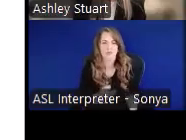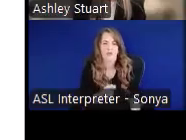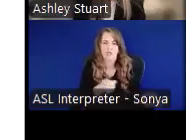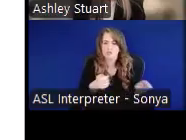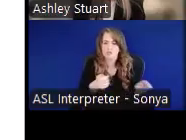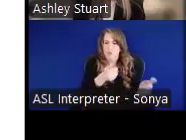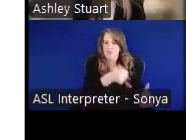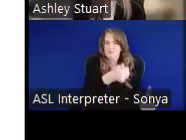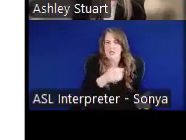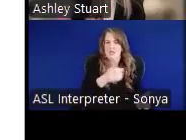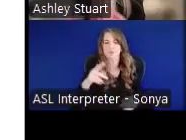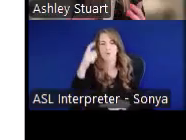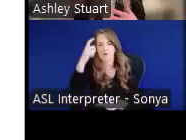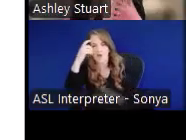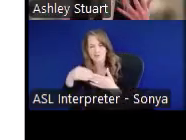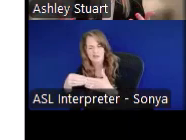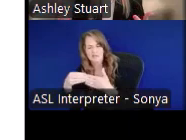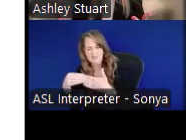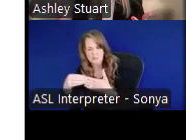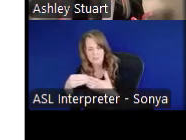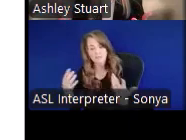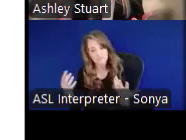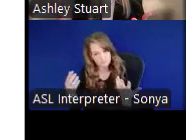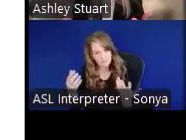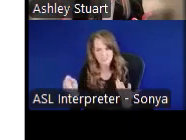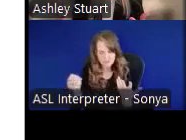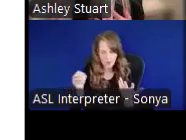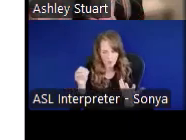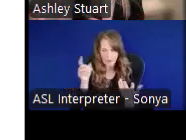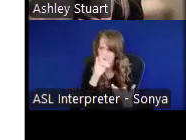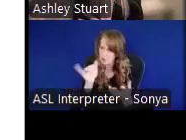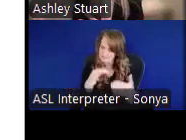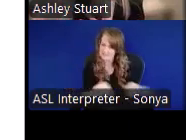that language is kind of the scaffolding tool for developing